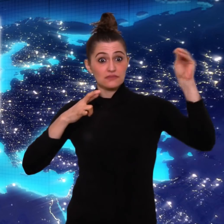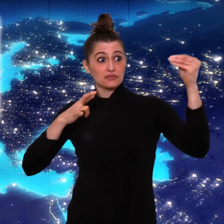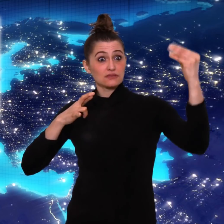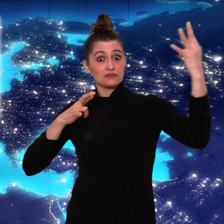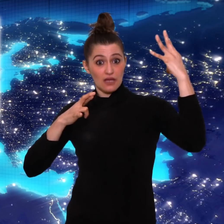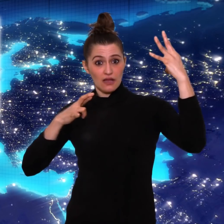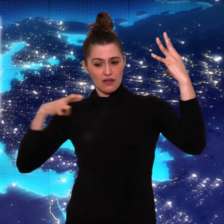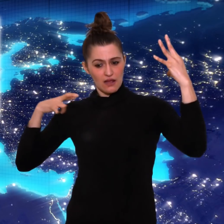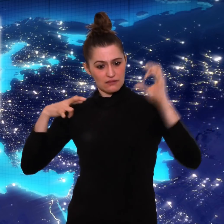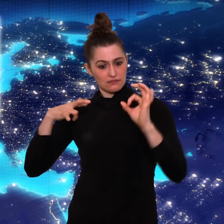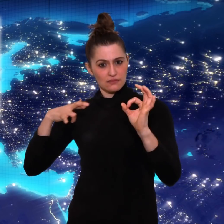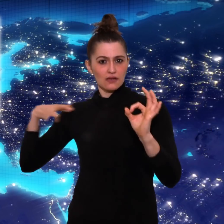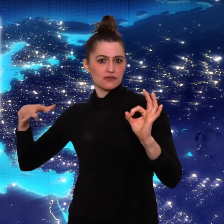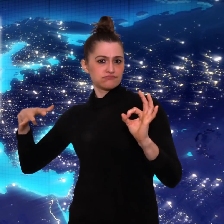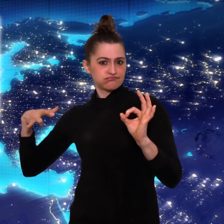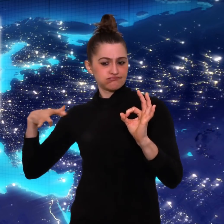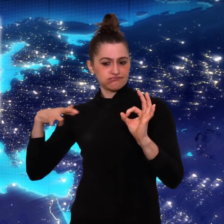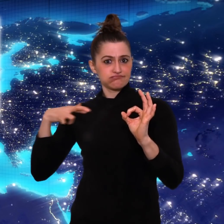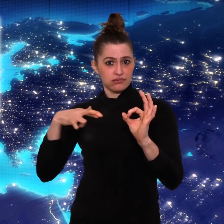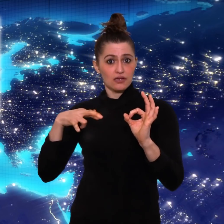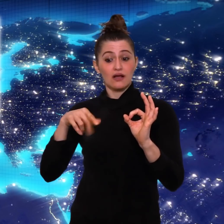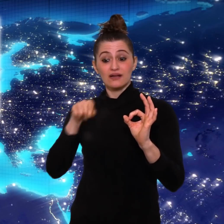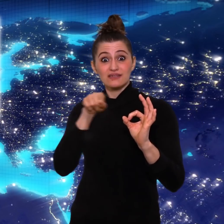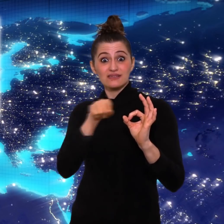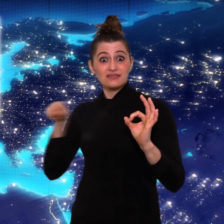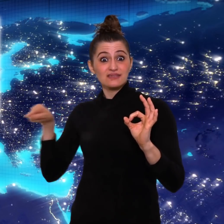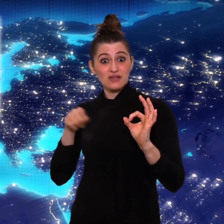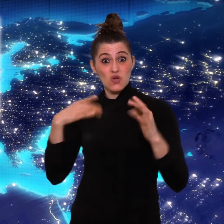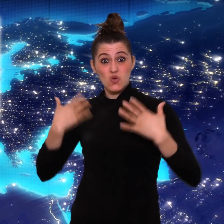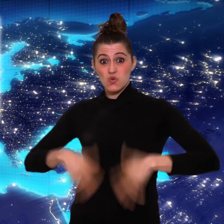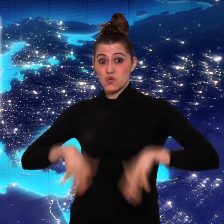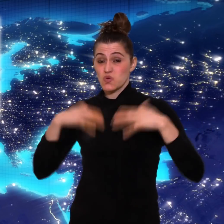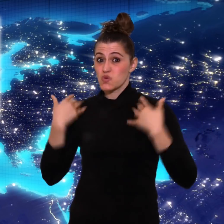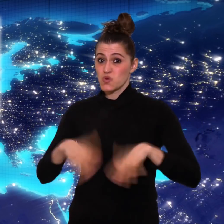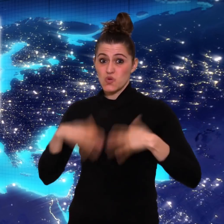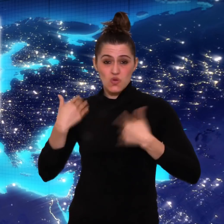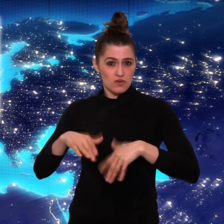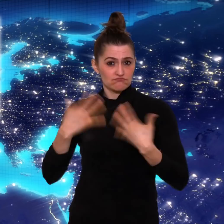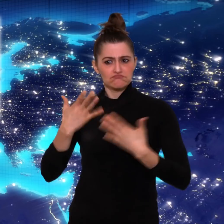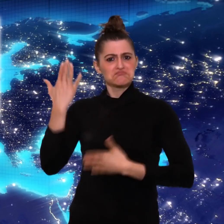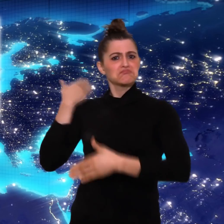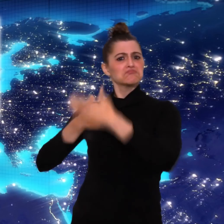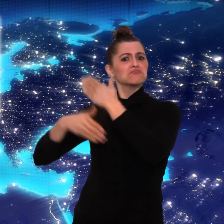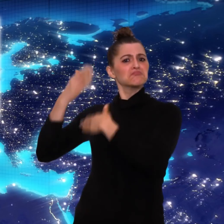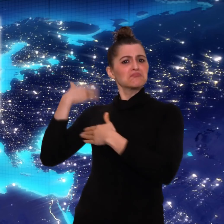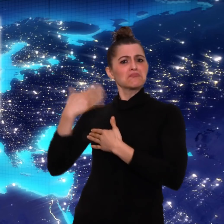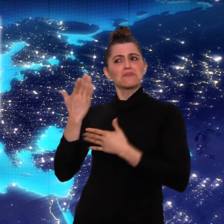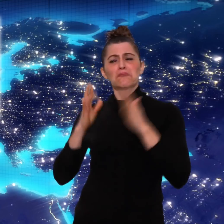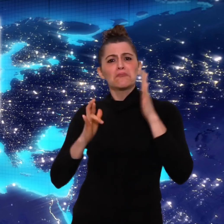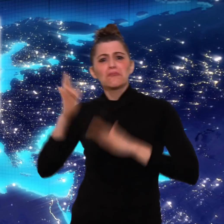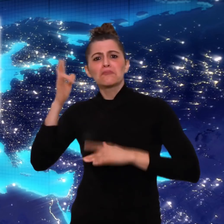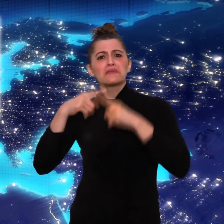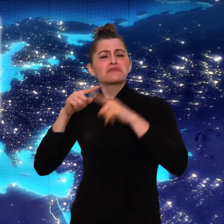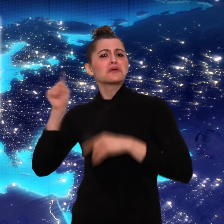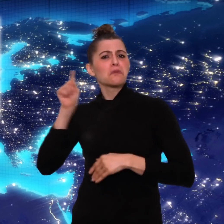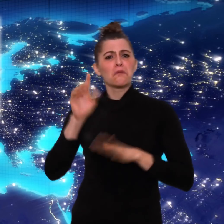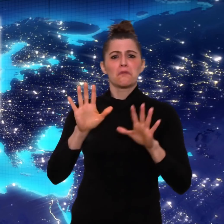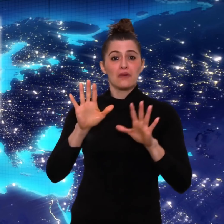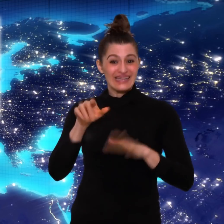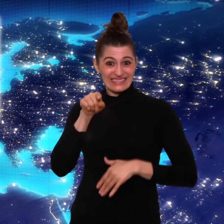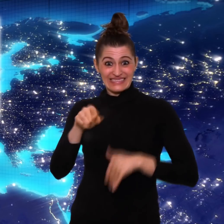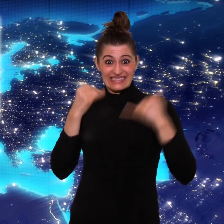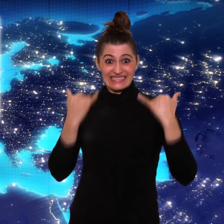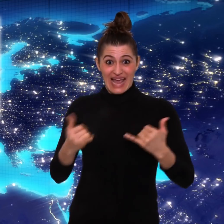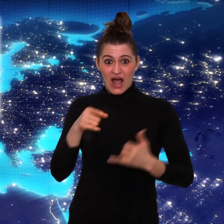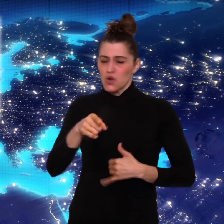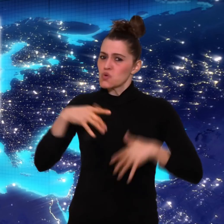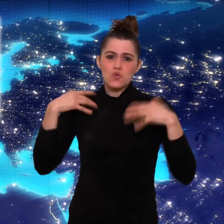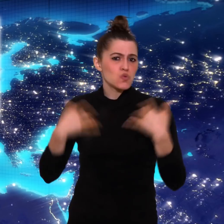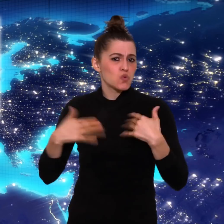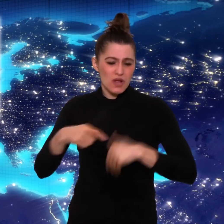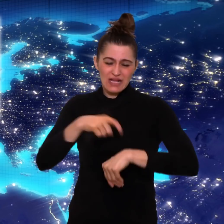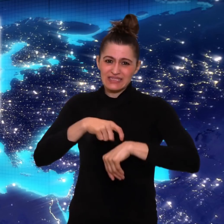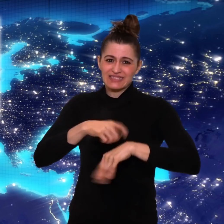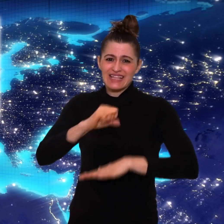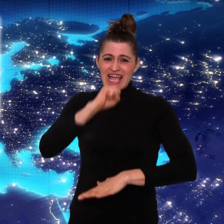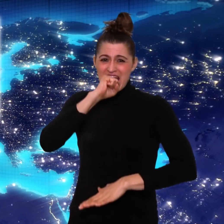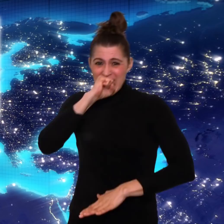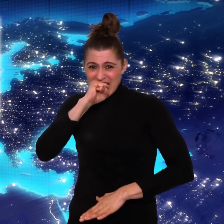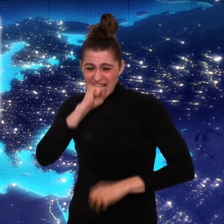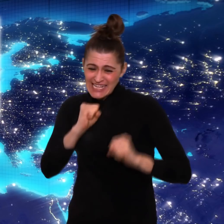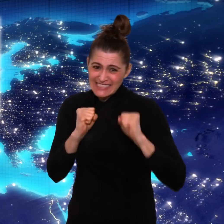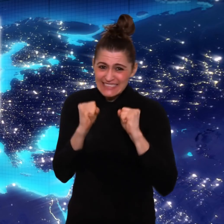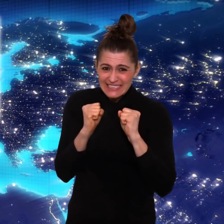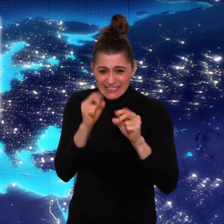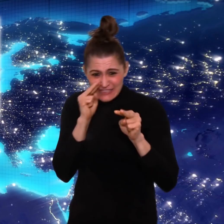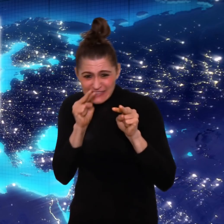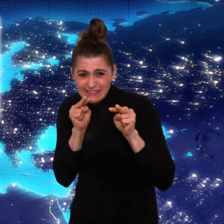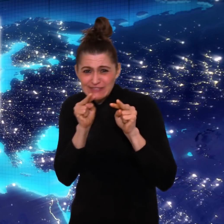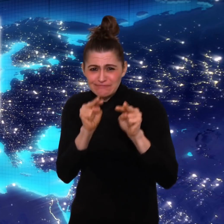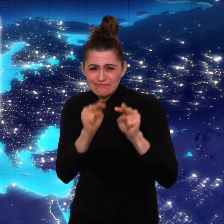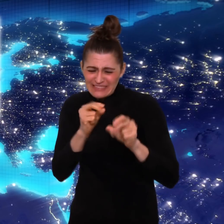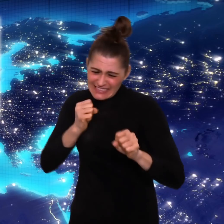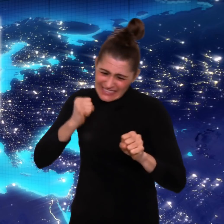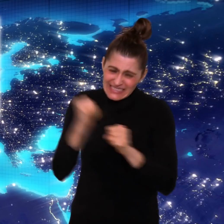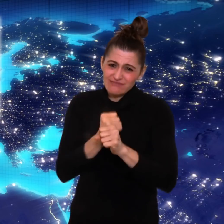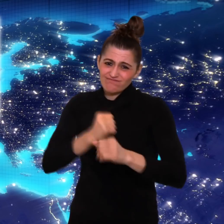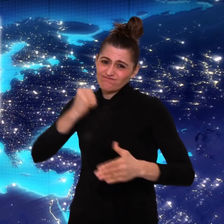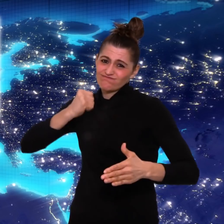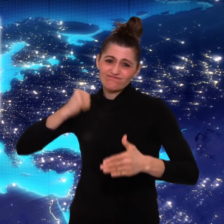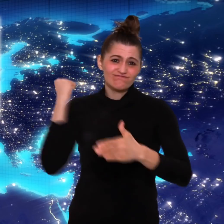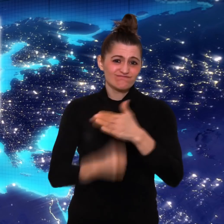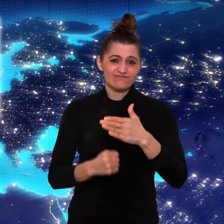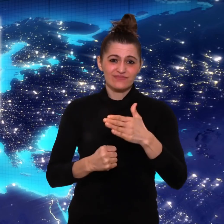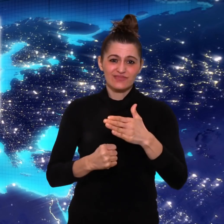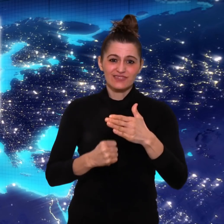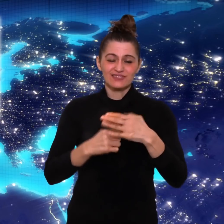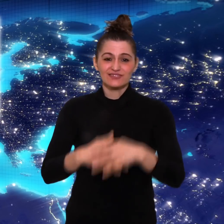challenging missions in history.